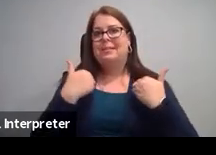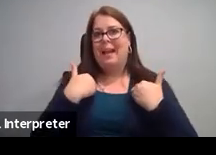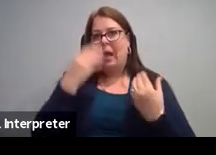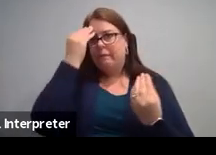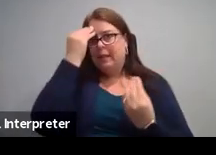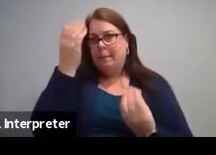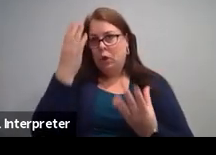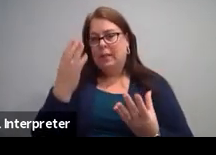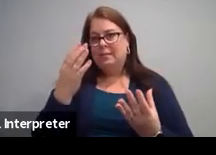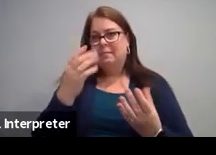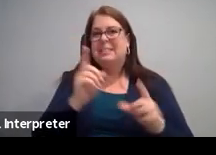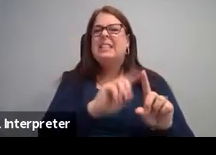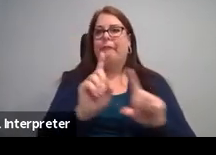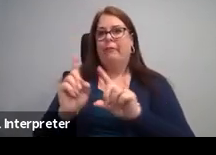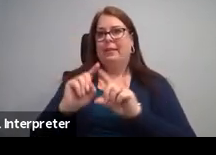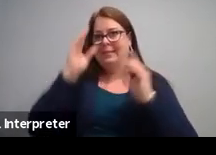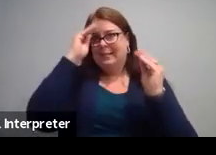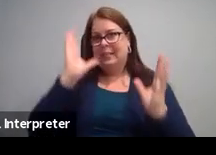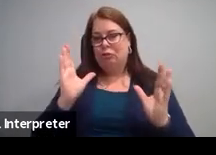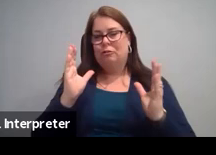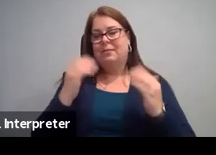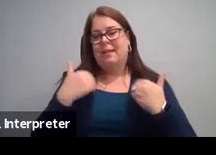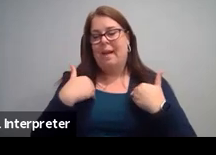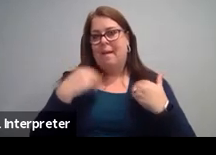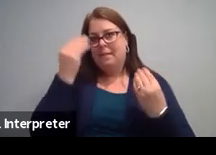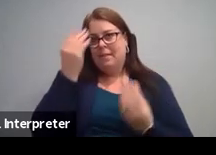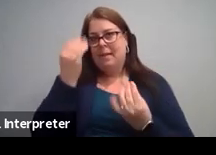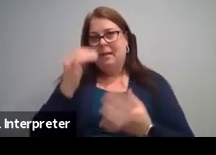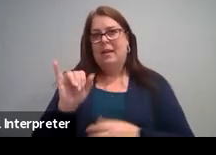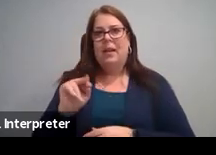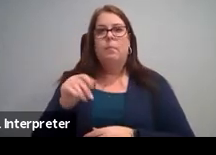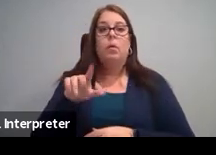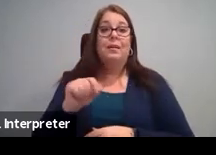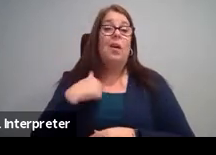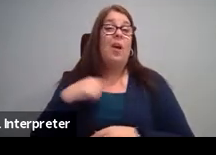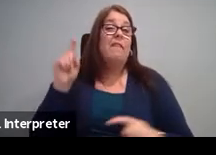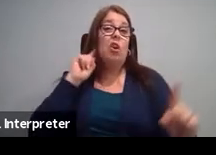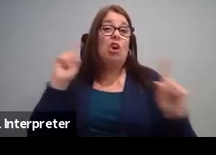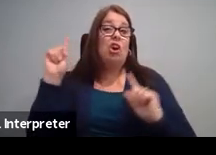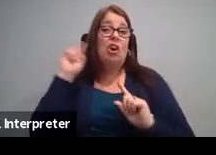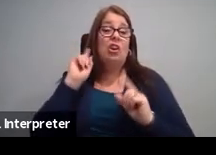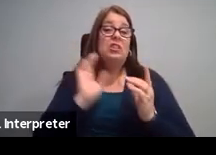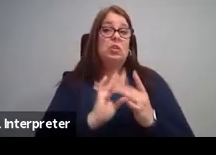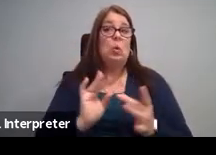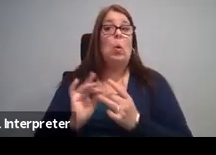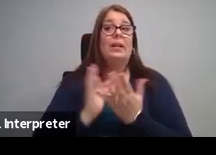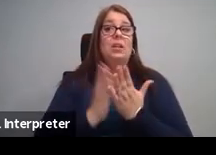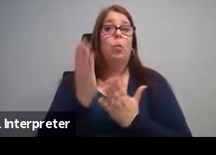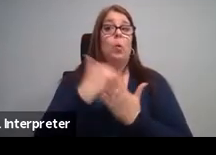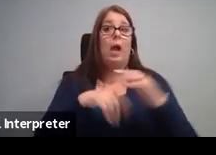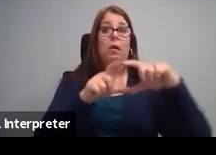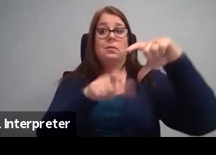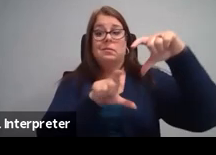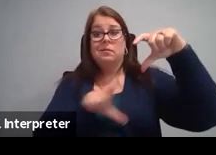Laurie Arnold: A lot of districts and I've heard stories from teachers and I've seen a lot of conversation around just putting content and again